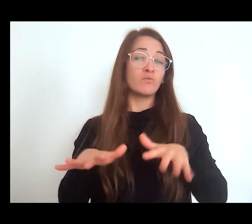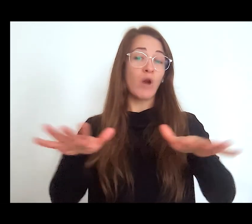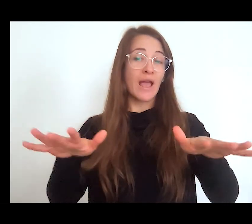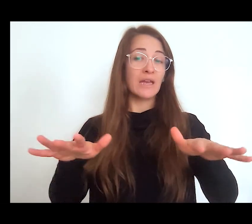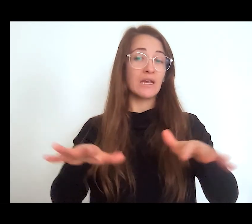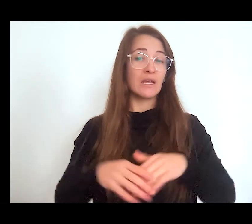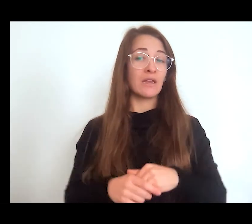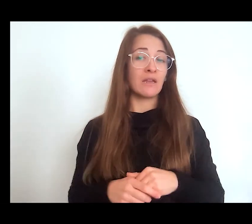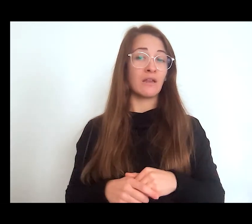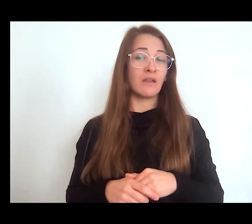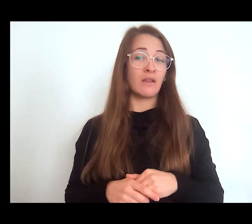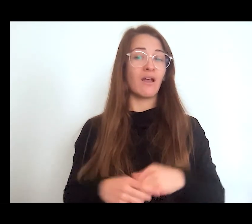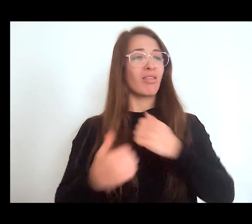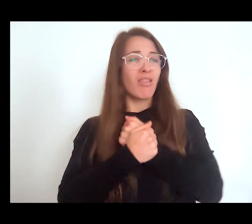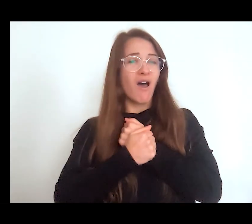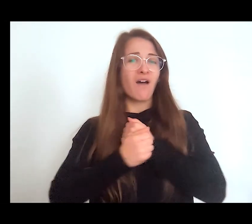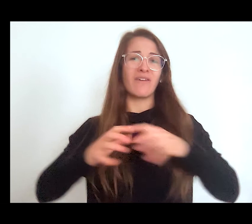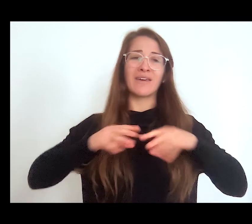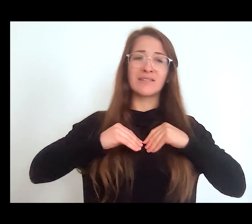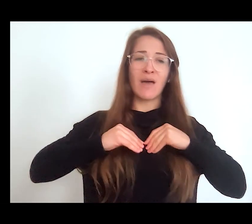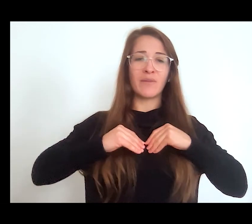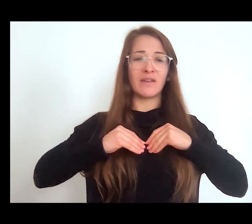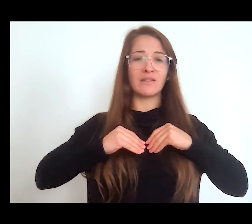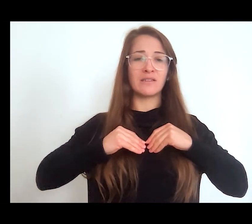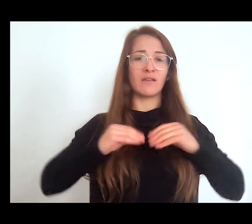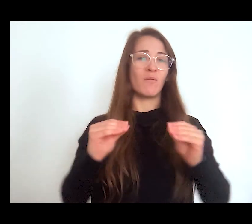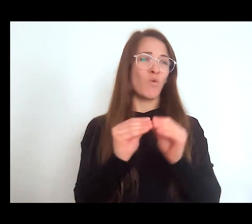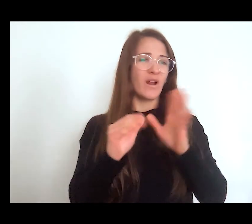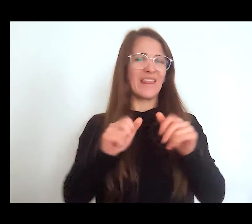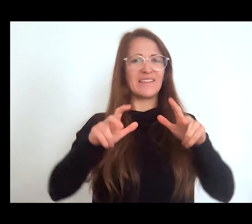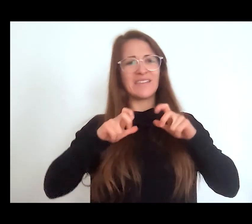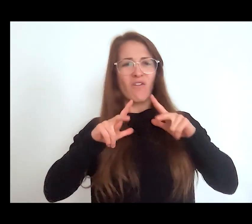IF WE SPREAD LOVE AND ACCEPTANCE